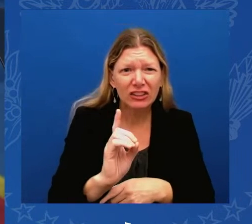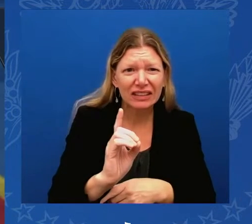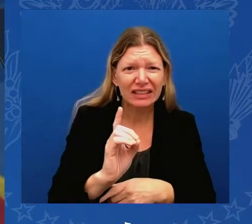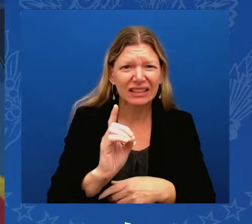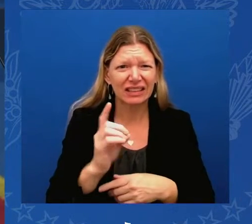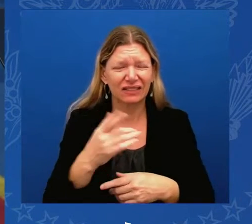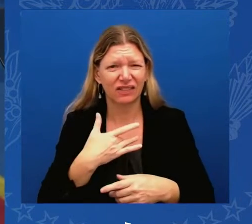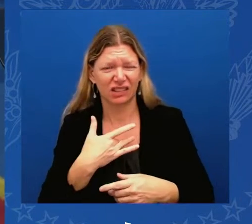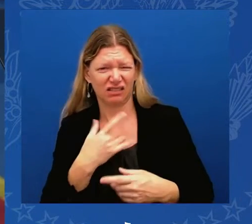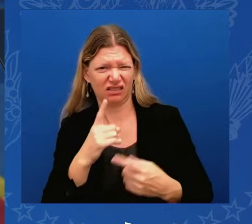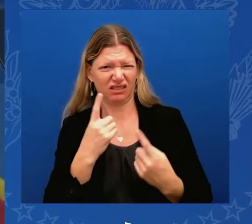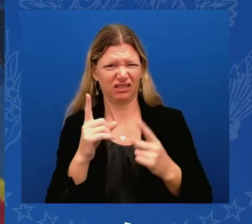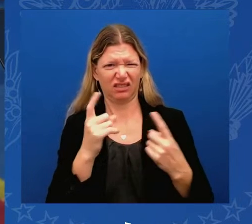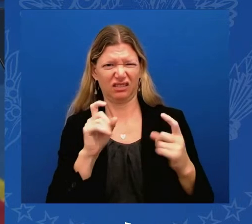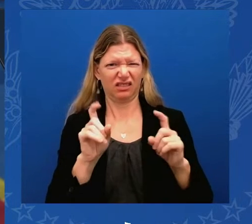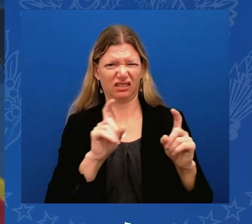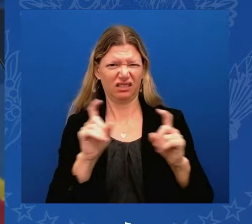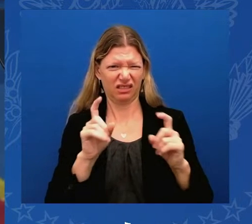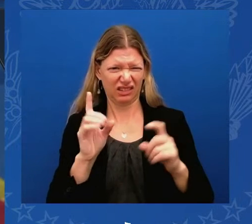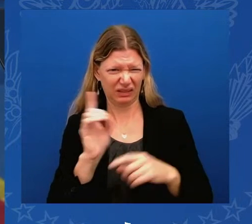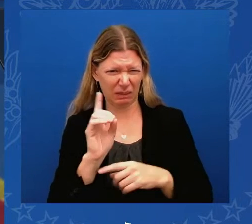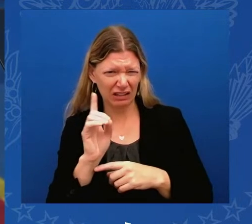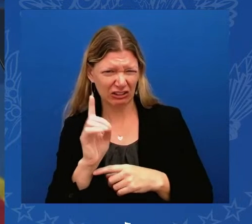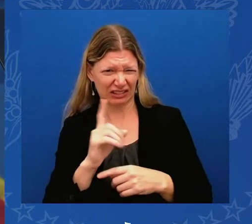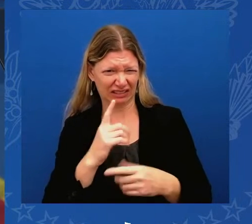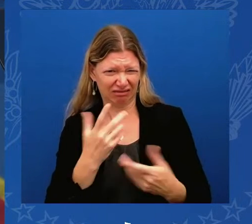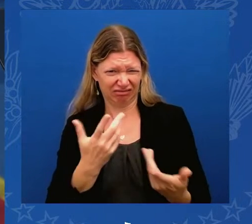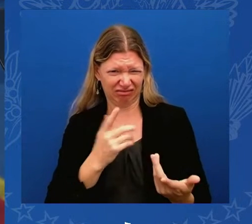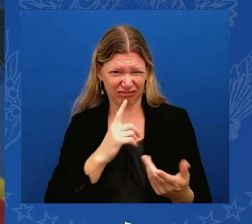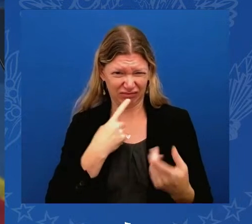What is democracy if Black men are being killed in the street?